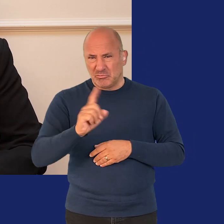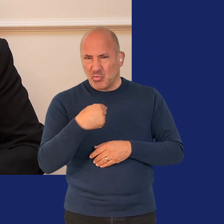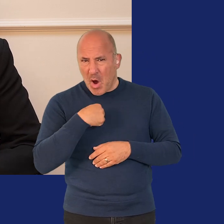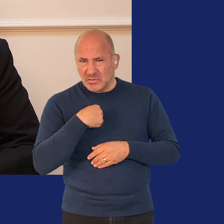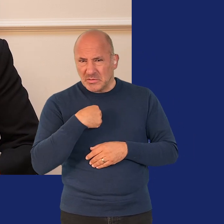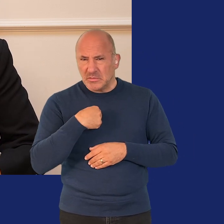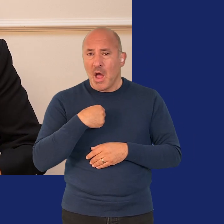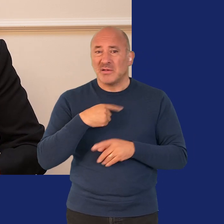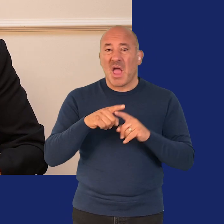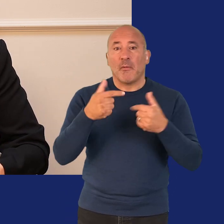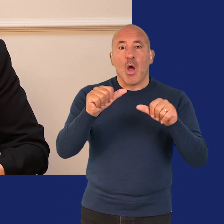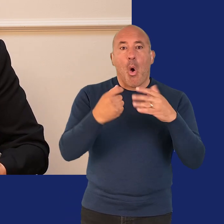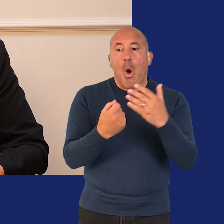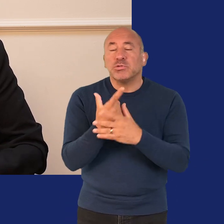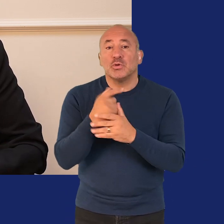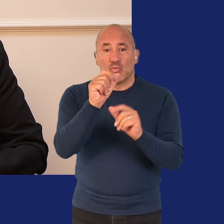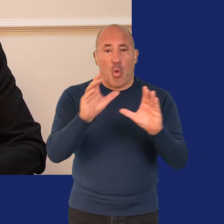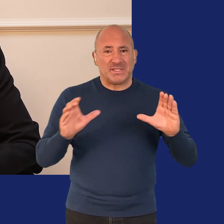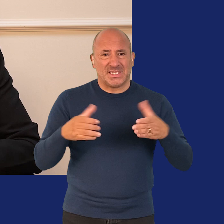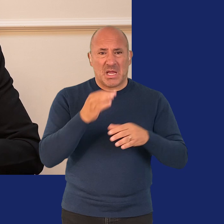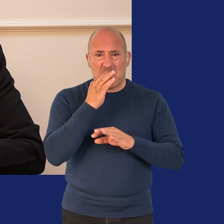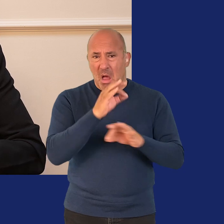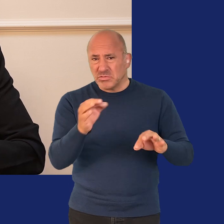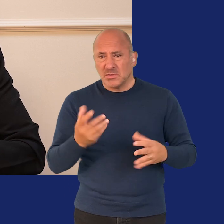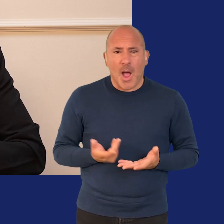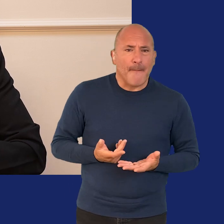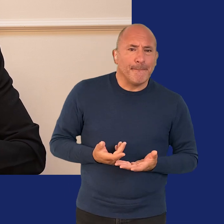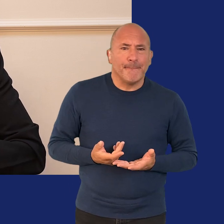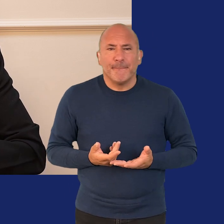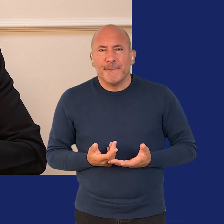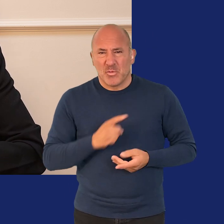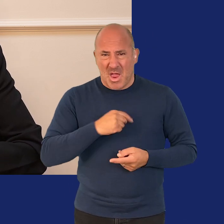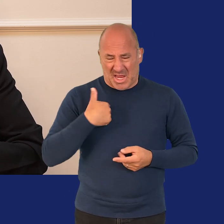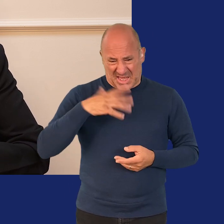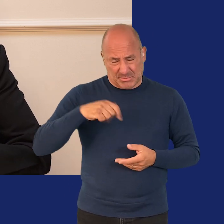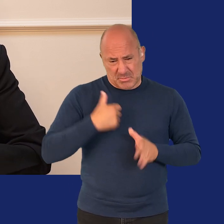the opportunity, ask within your team if you don't need to be a kind of a um, a